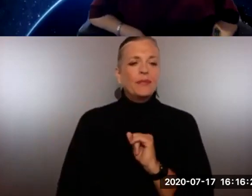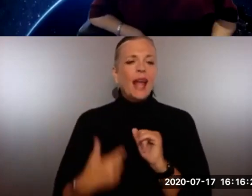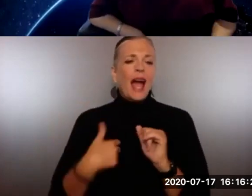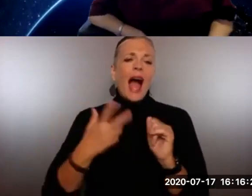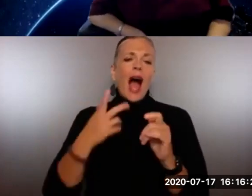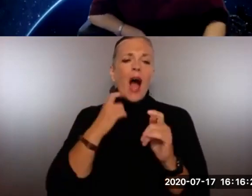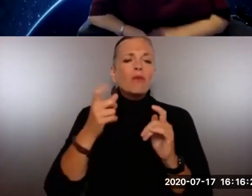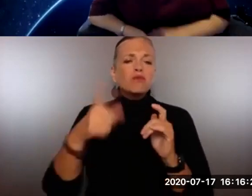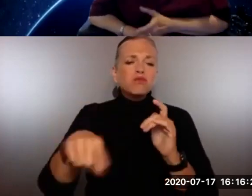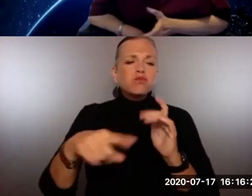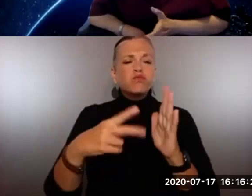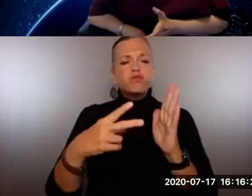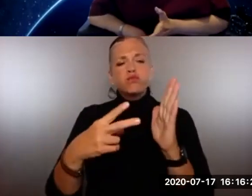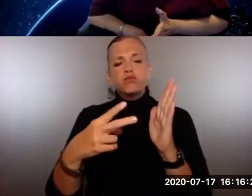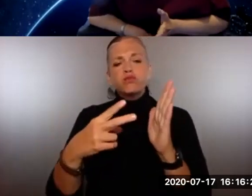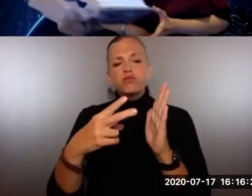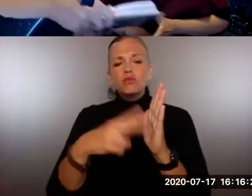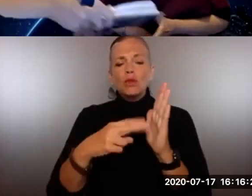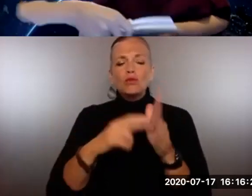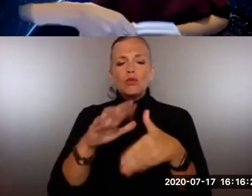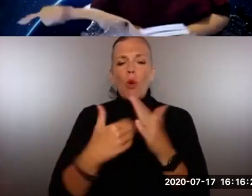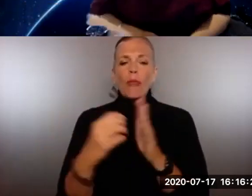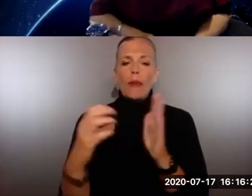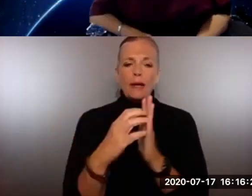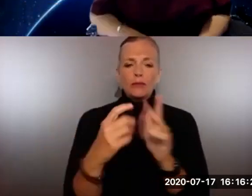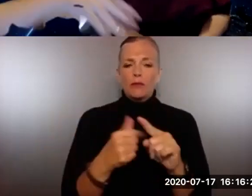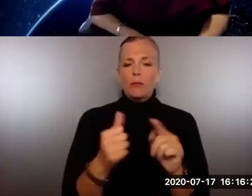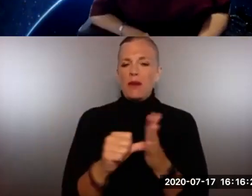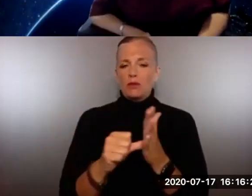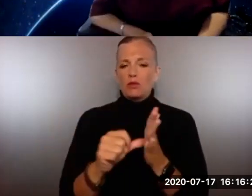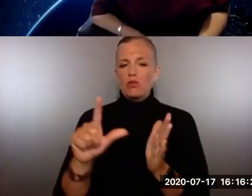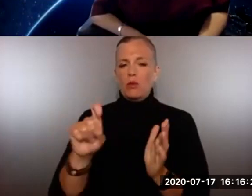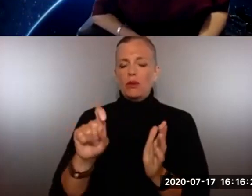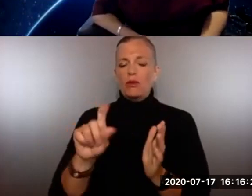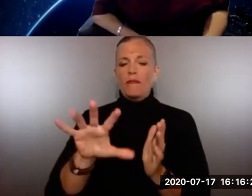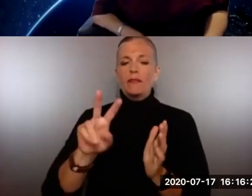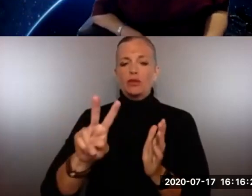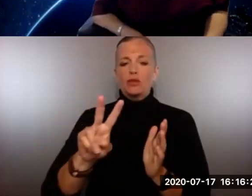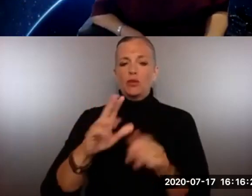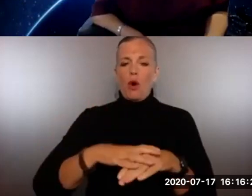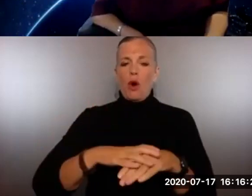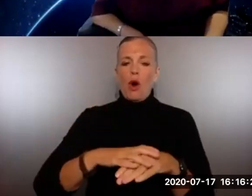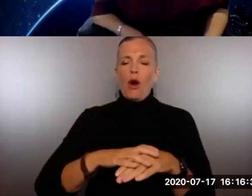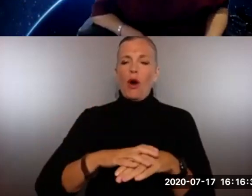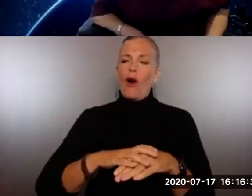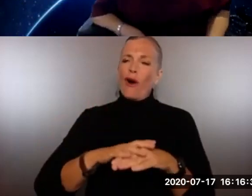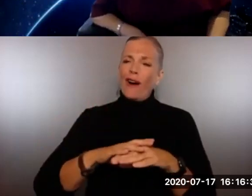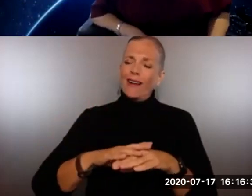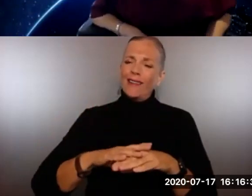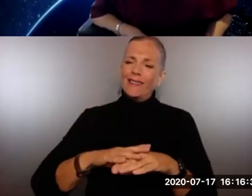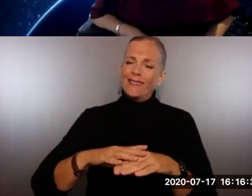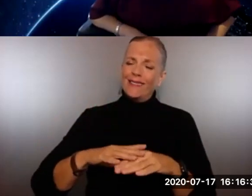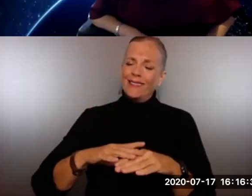Begin quote: "One of the simplest arguments against change is to say something is too expensive,